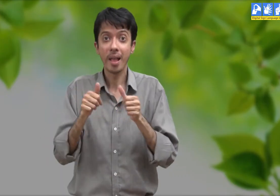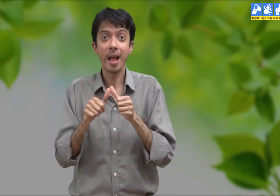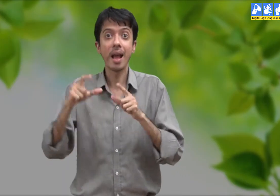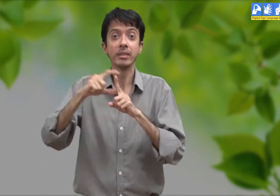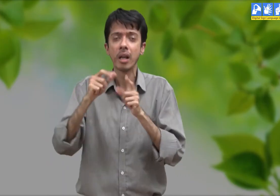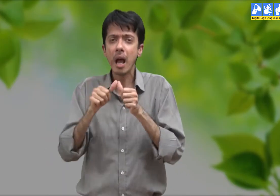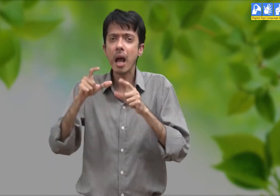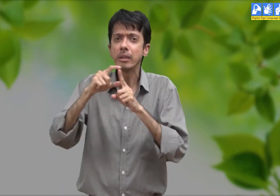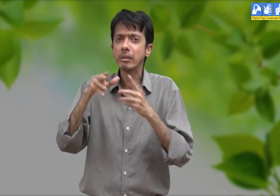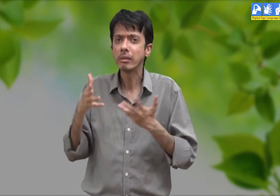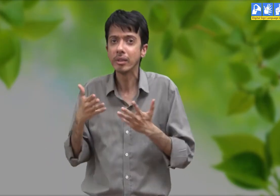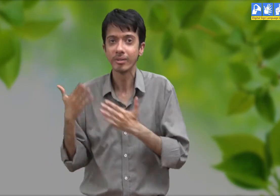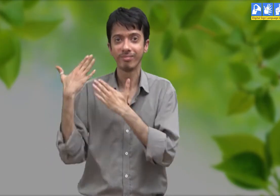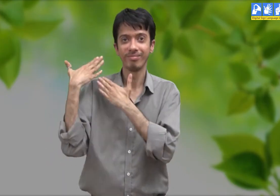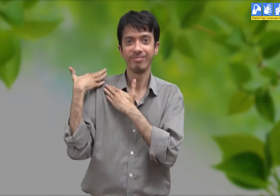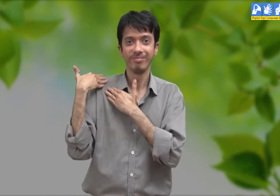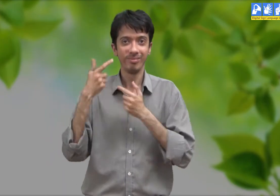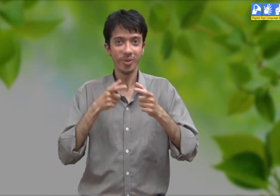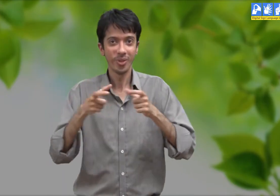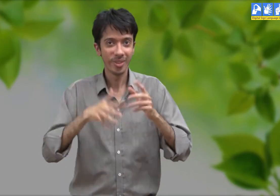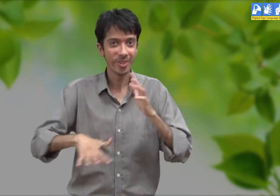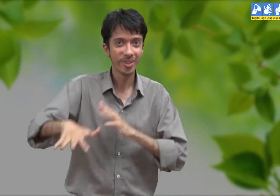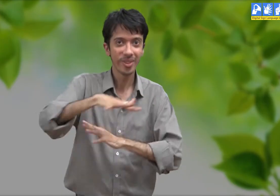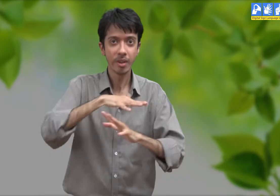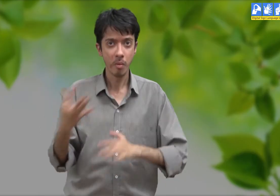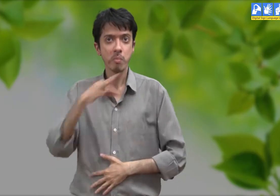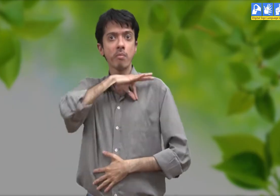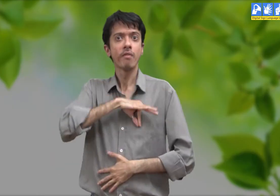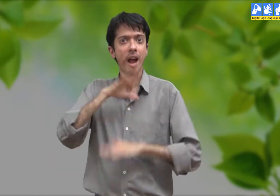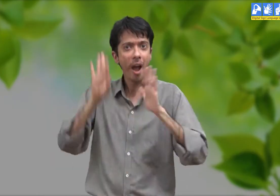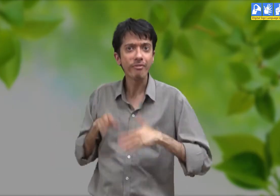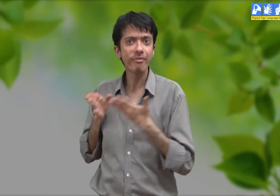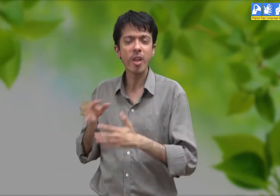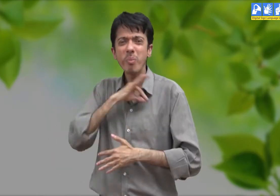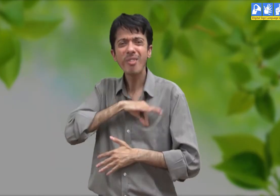An assistant director or a principal is a stakeholder of school because